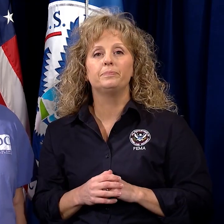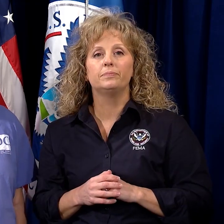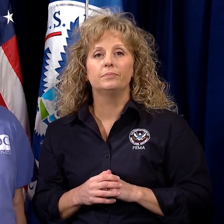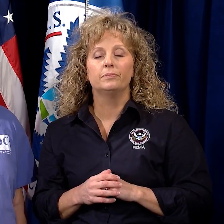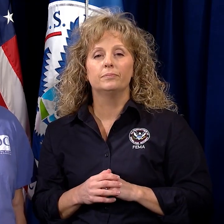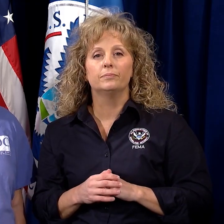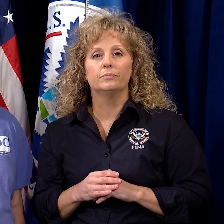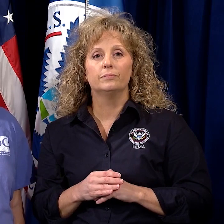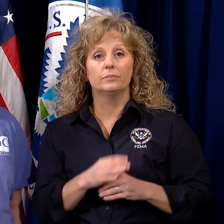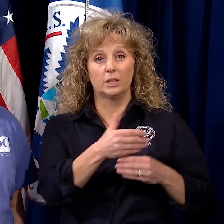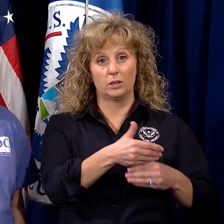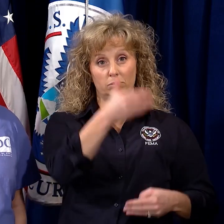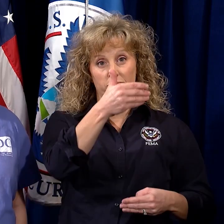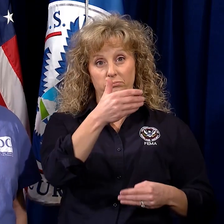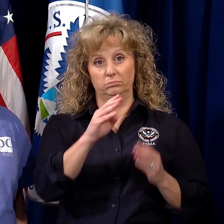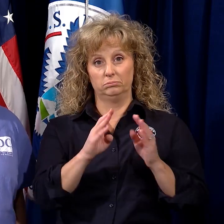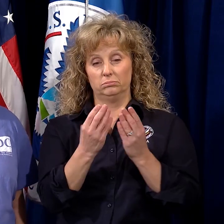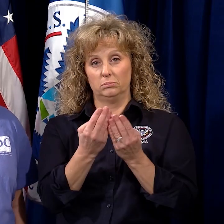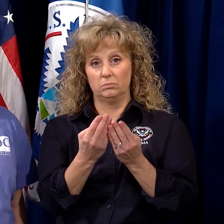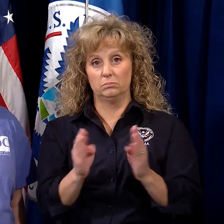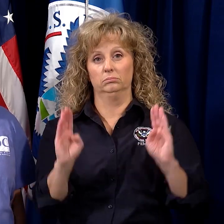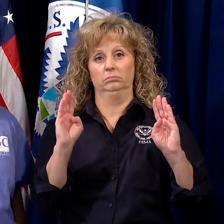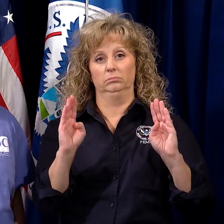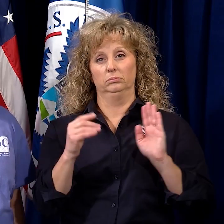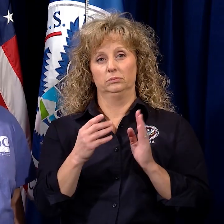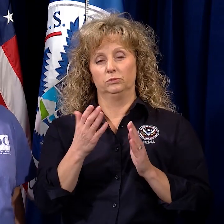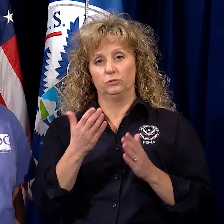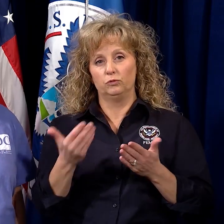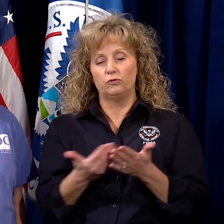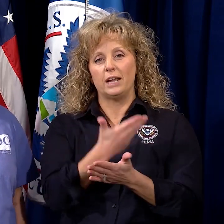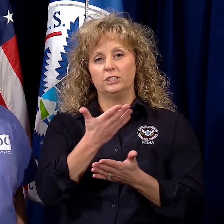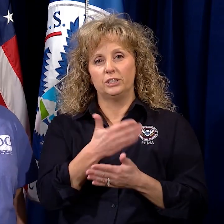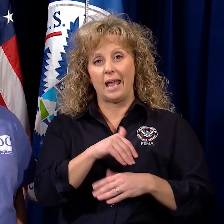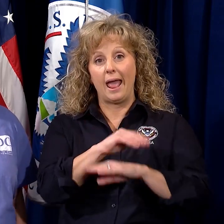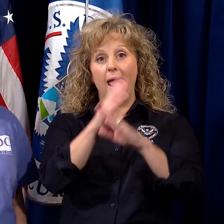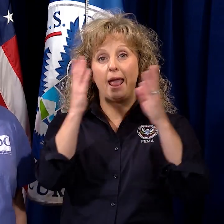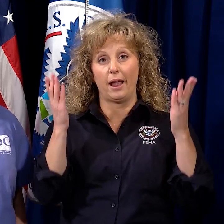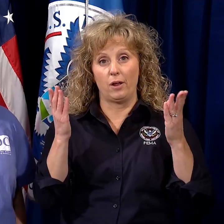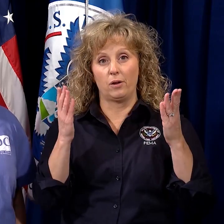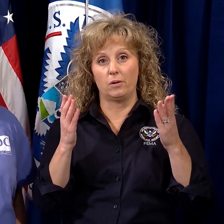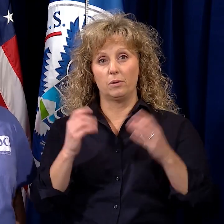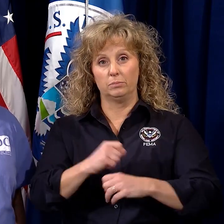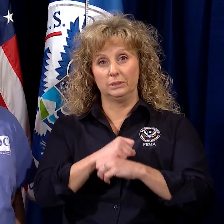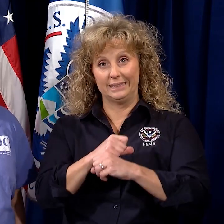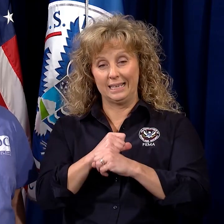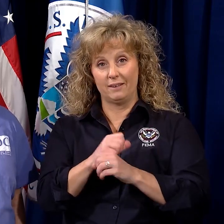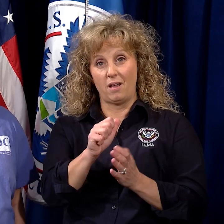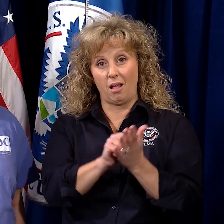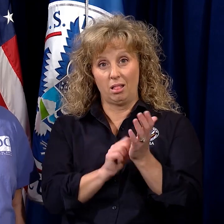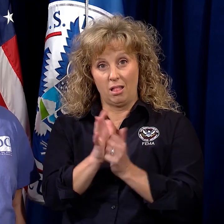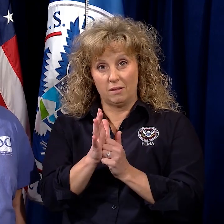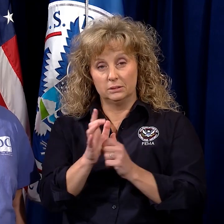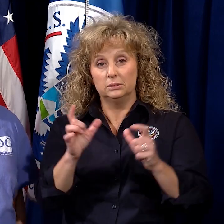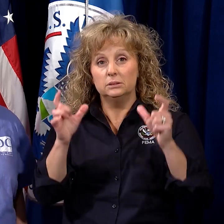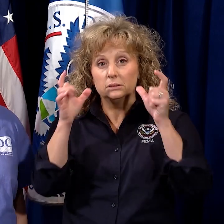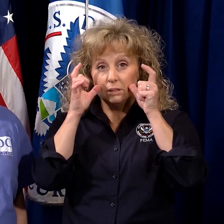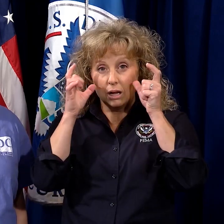Open windows and doors to provide fresh air. Make sure to wear protective gloves, goggles,